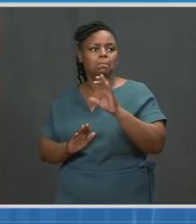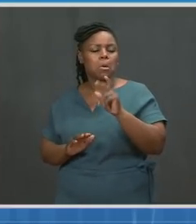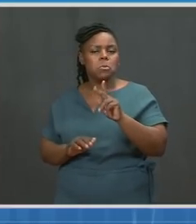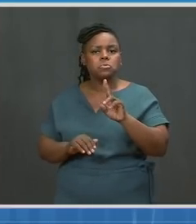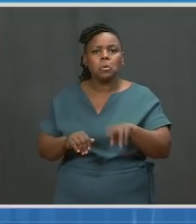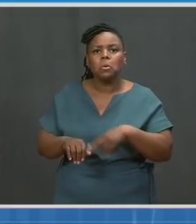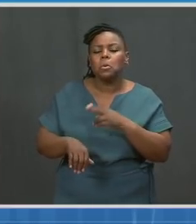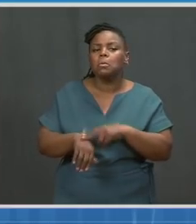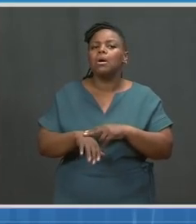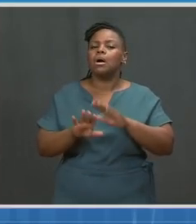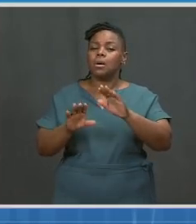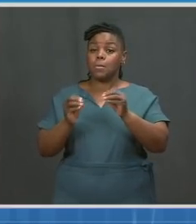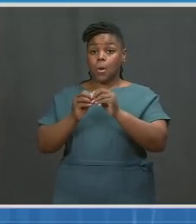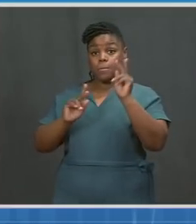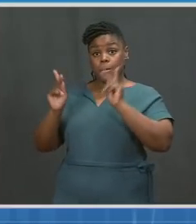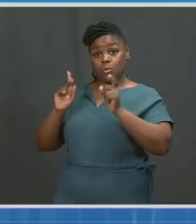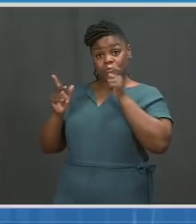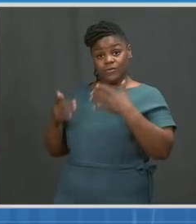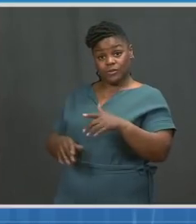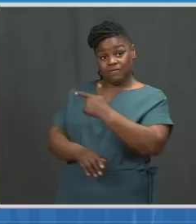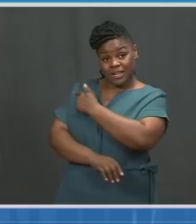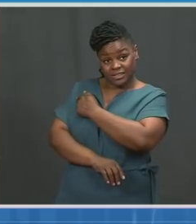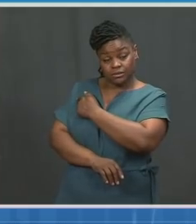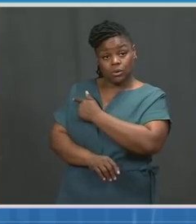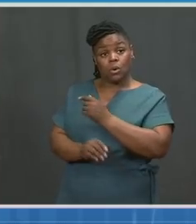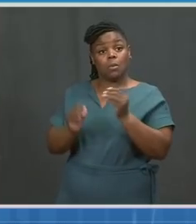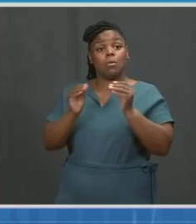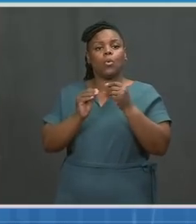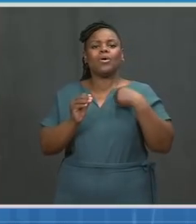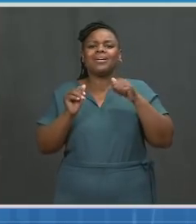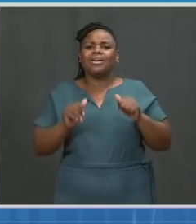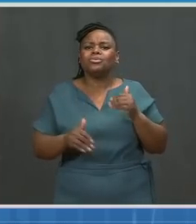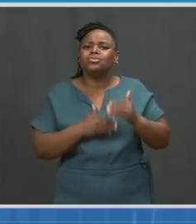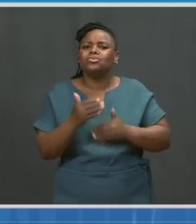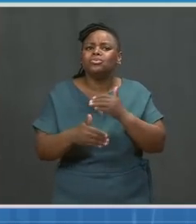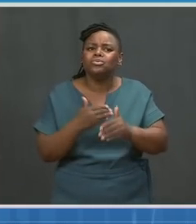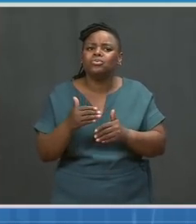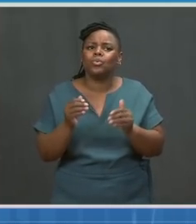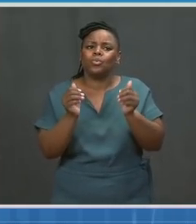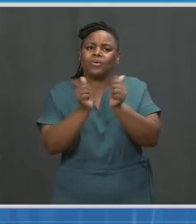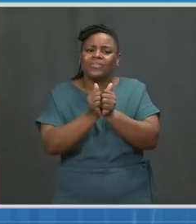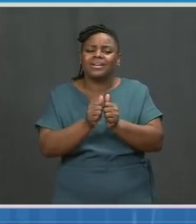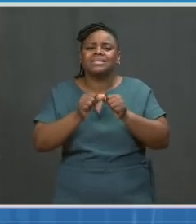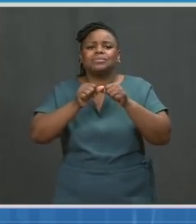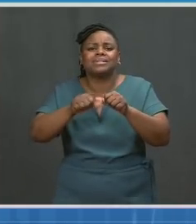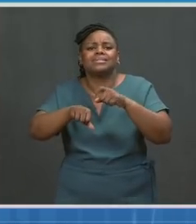the more steps we can take towards spending time with people we love doing the things we love to enjoy.